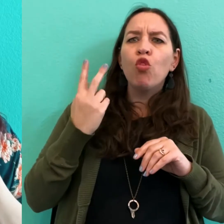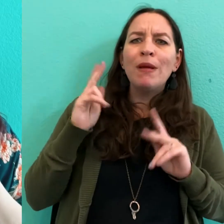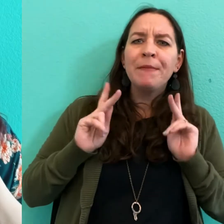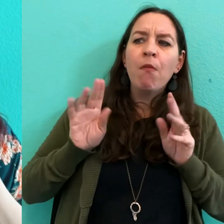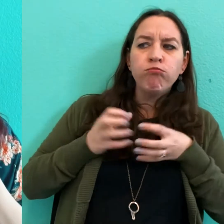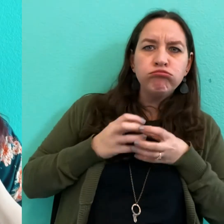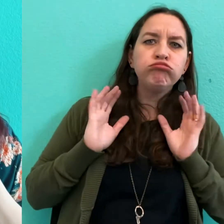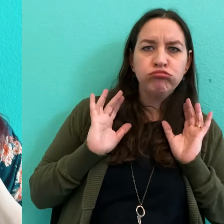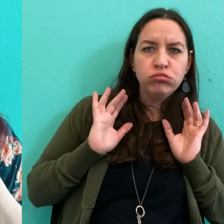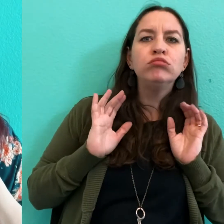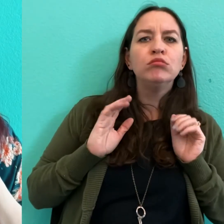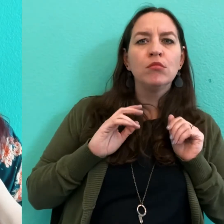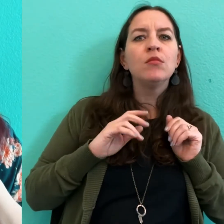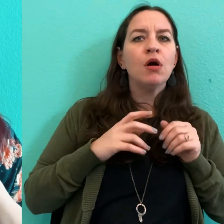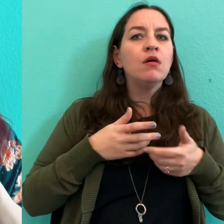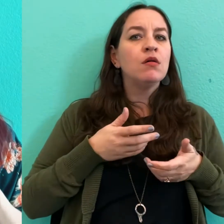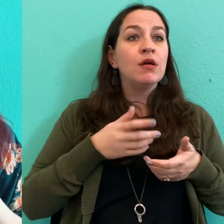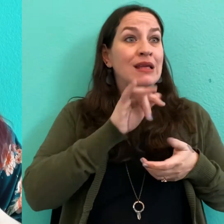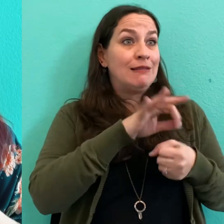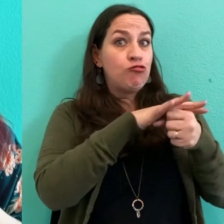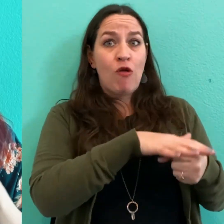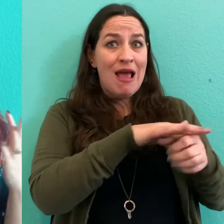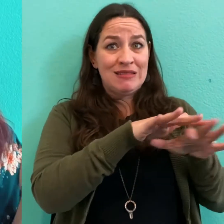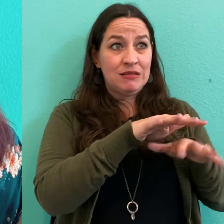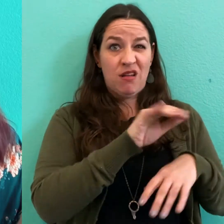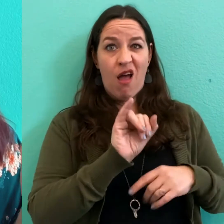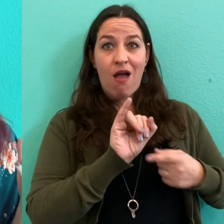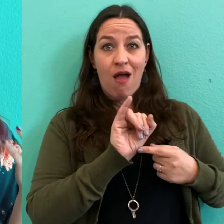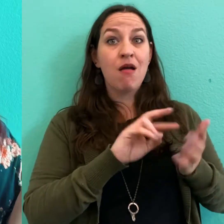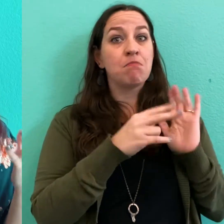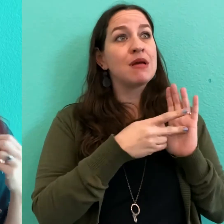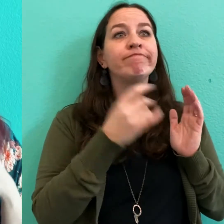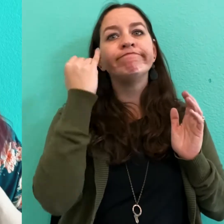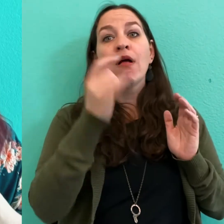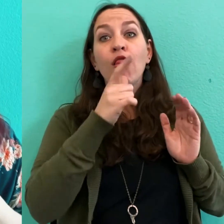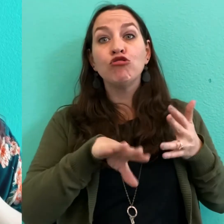It might mean you need extra time when you take like lunch breaks.